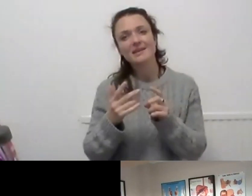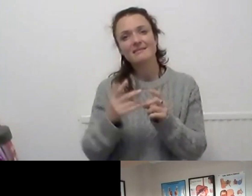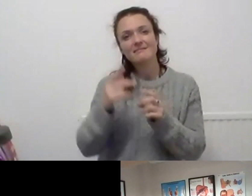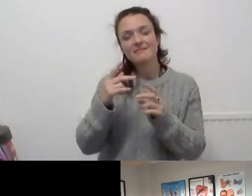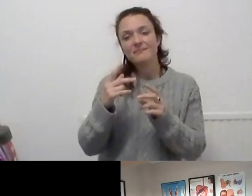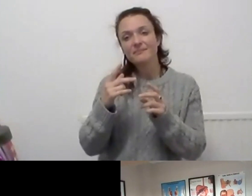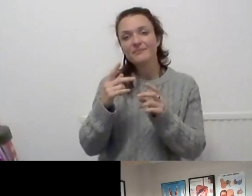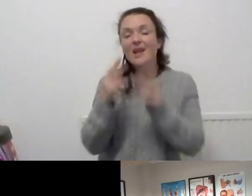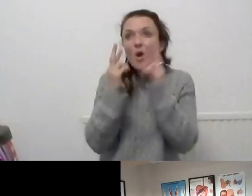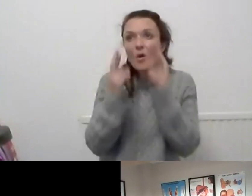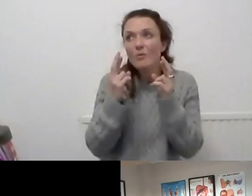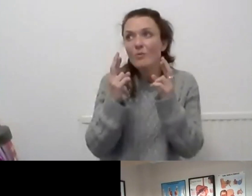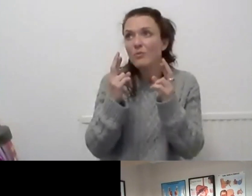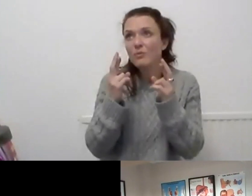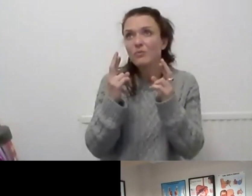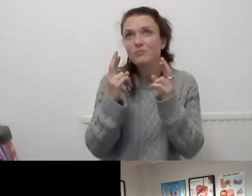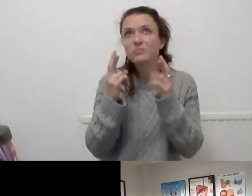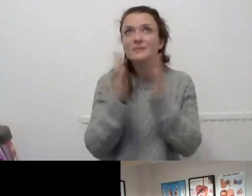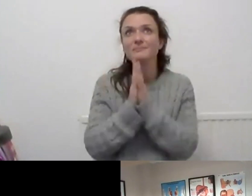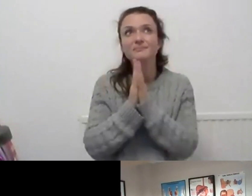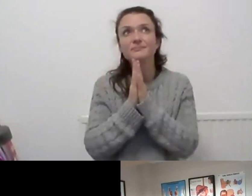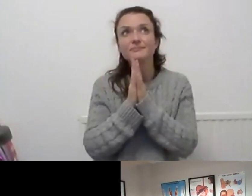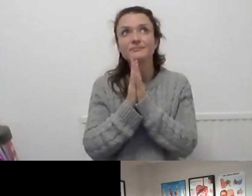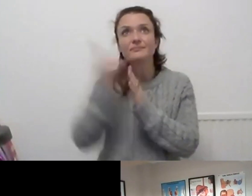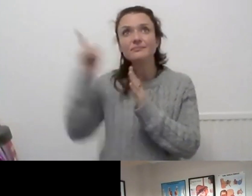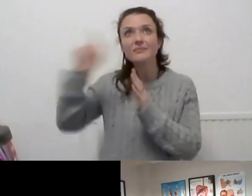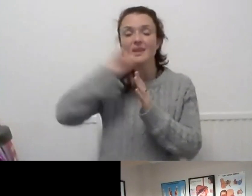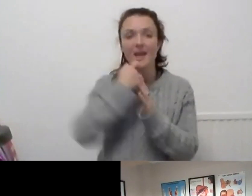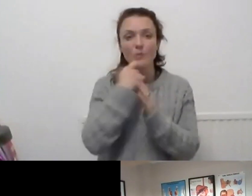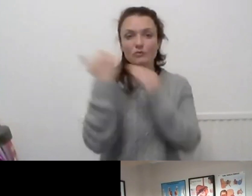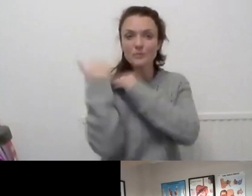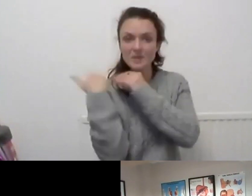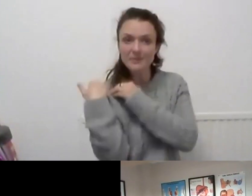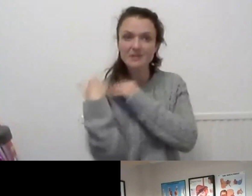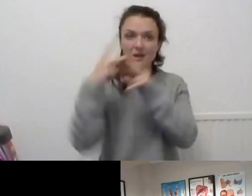control of that. What we are in control of is coming along to the vaccine center. You know,